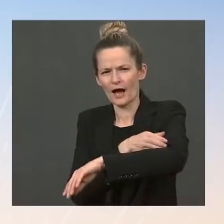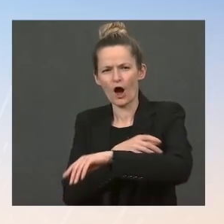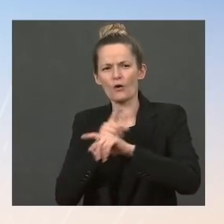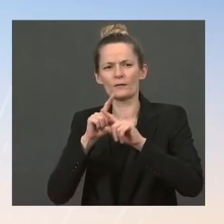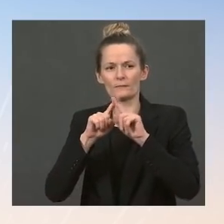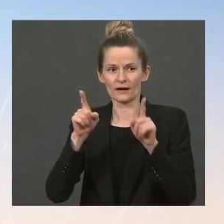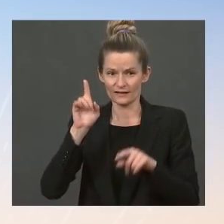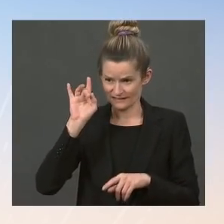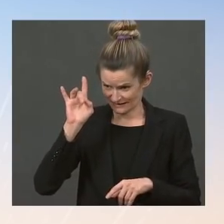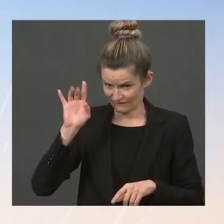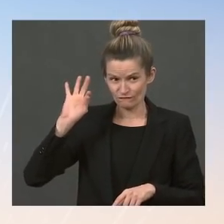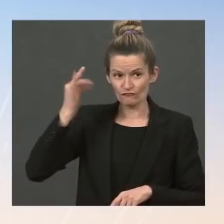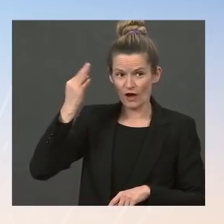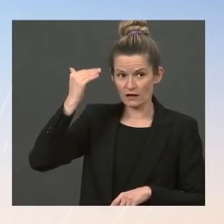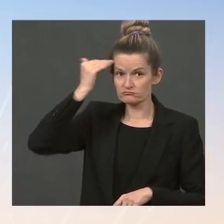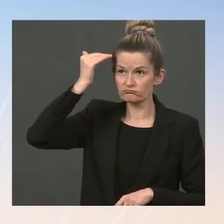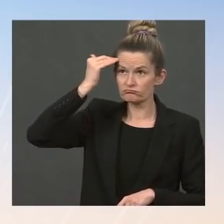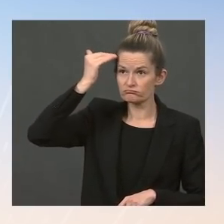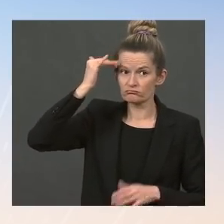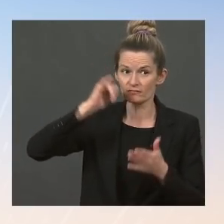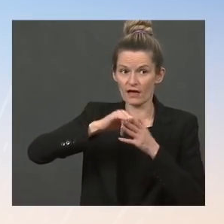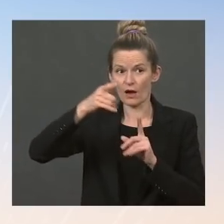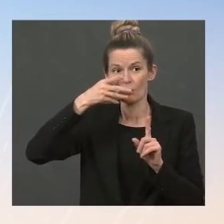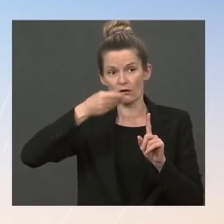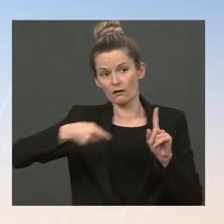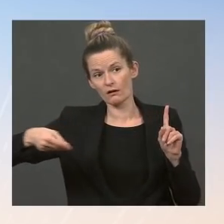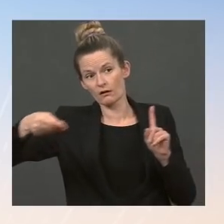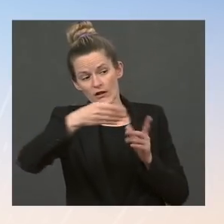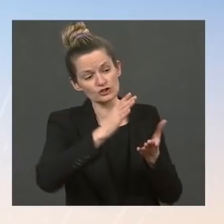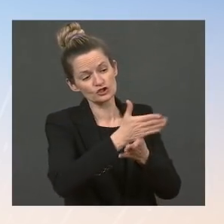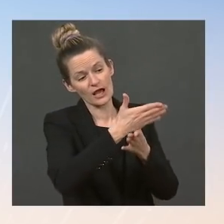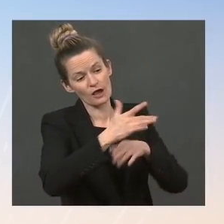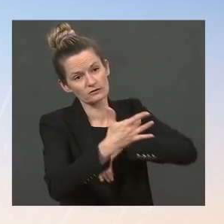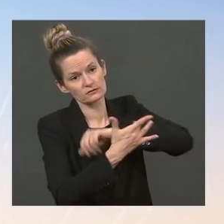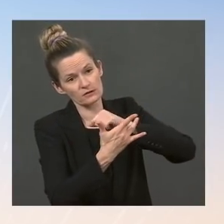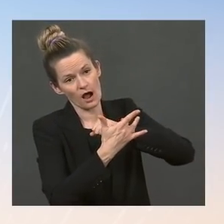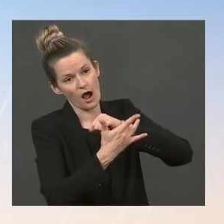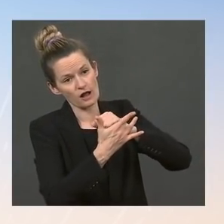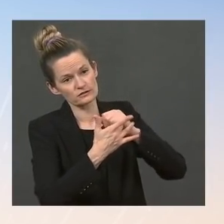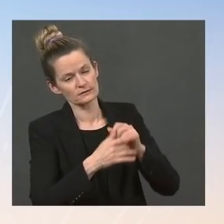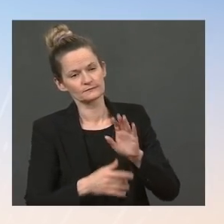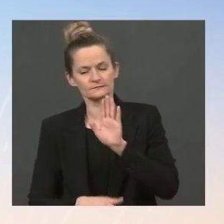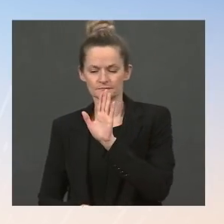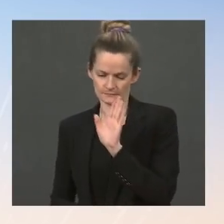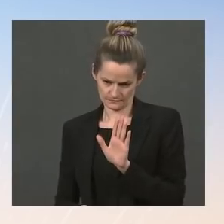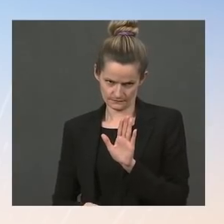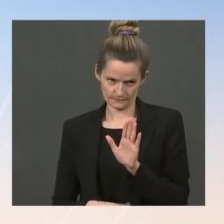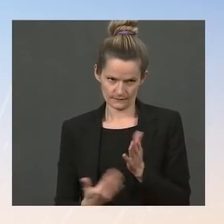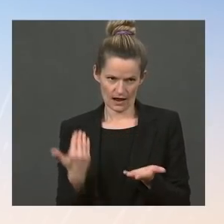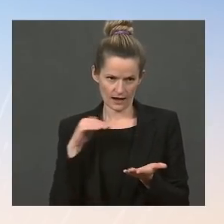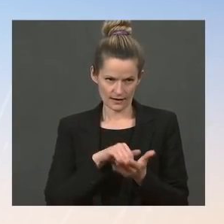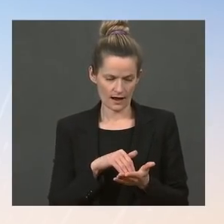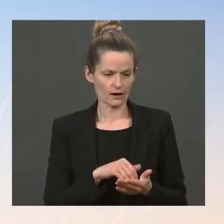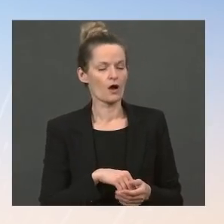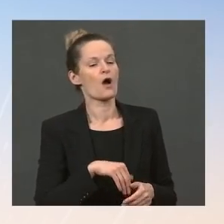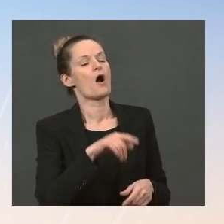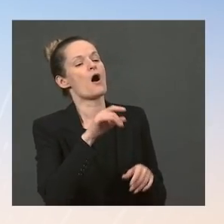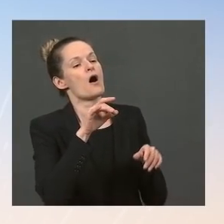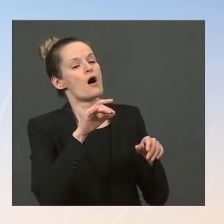that the U.S. would be sharing technology for nuclear-powered submarines? Ms. Psaki: Again, it was the Australians' decision, so I'd point you to the Australians. But they were aware in advance.